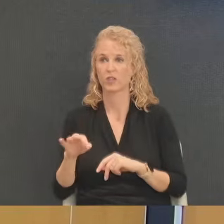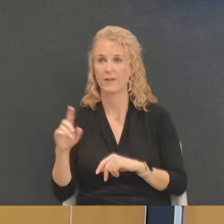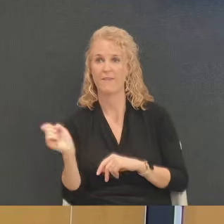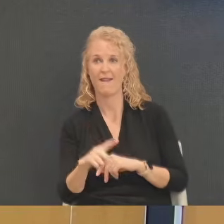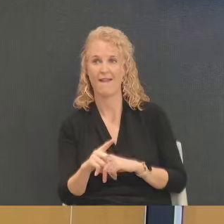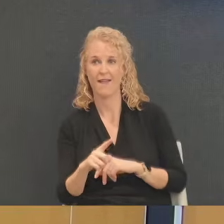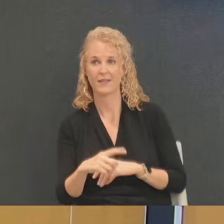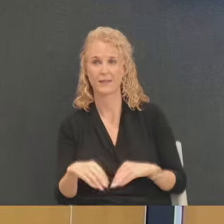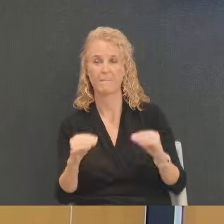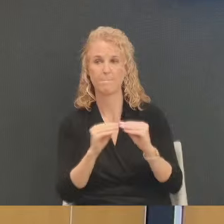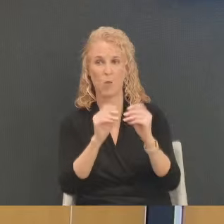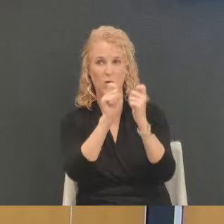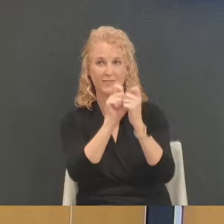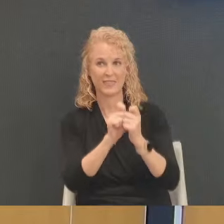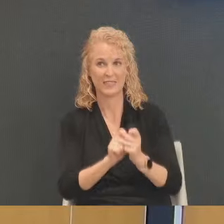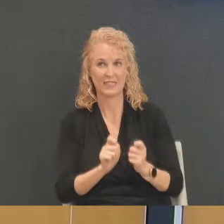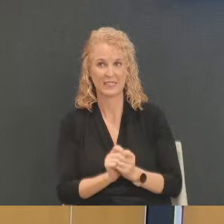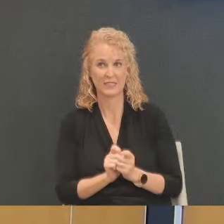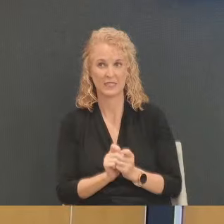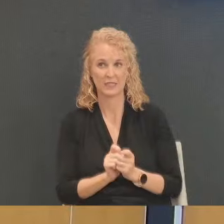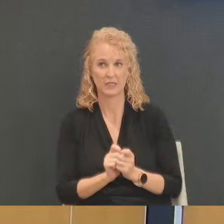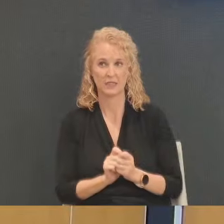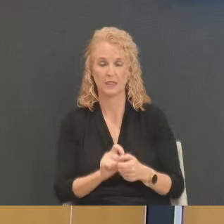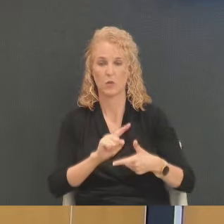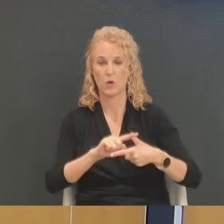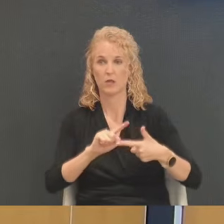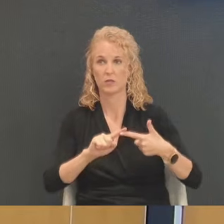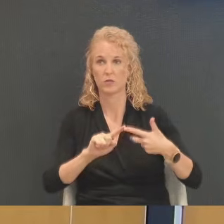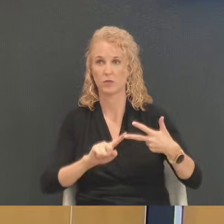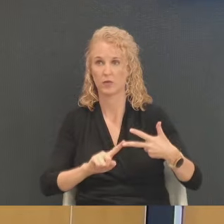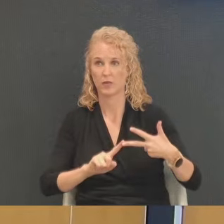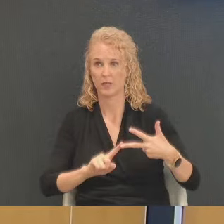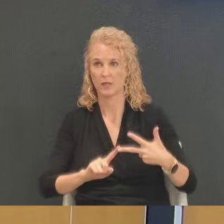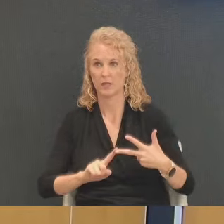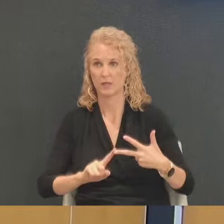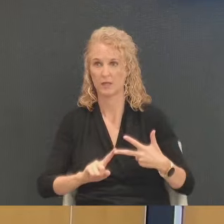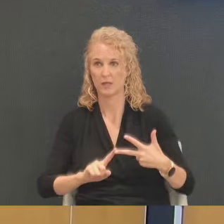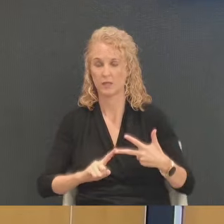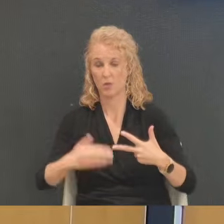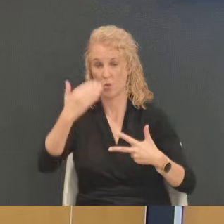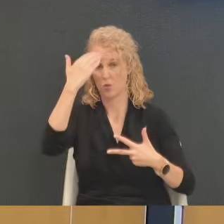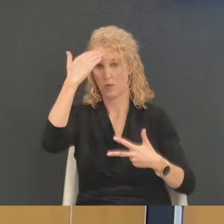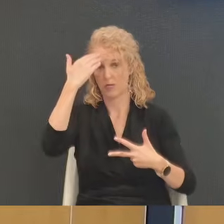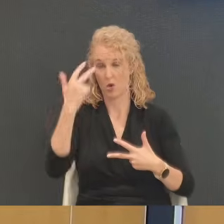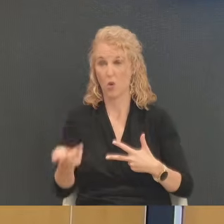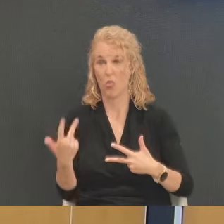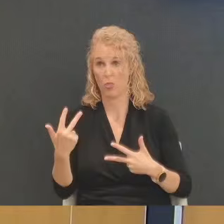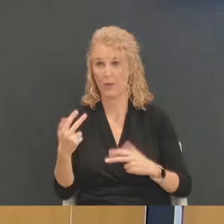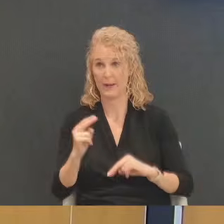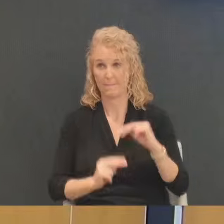more specificity on one through three. We know there are three buildings. Um, can you just go